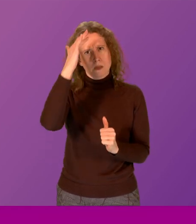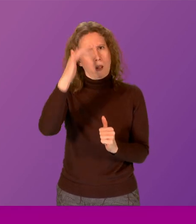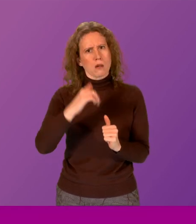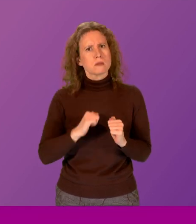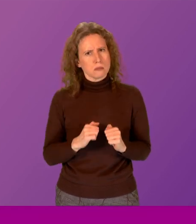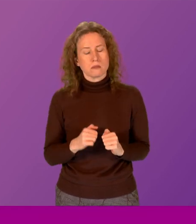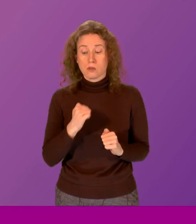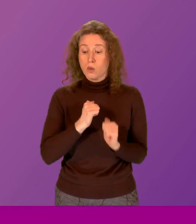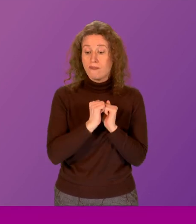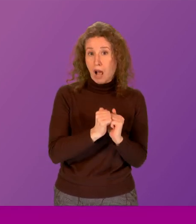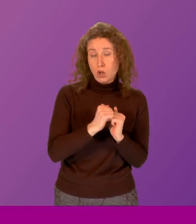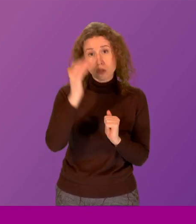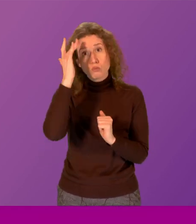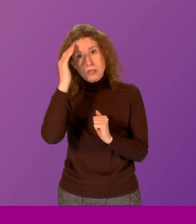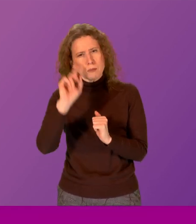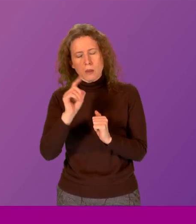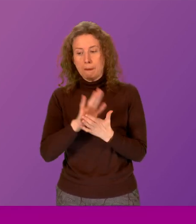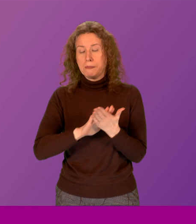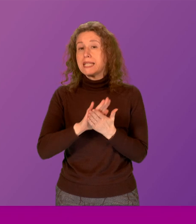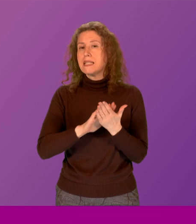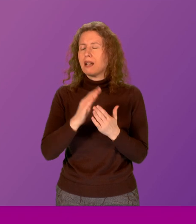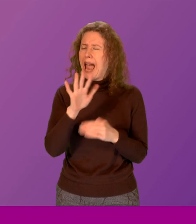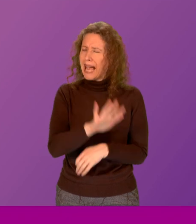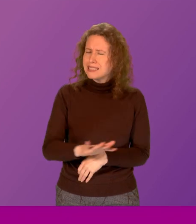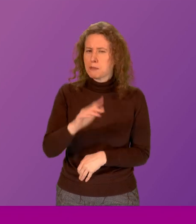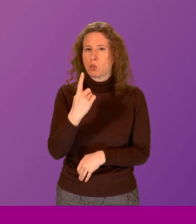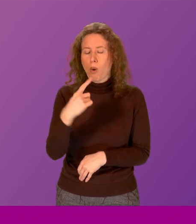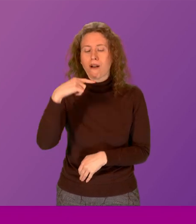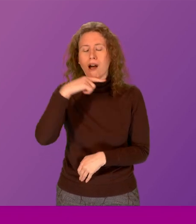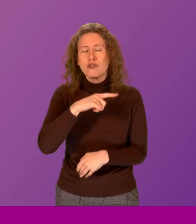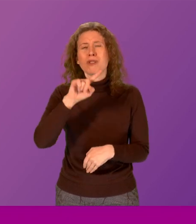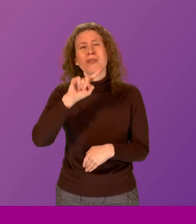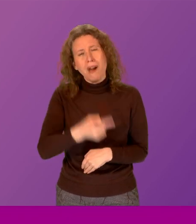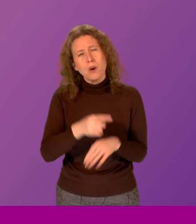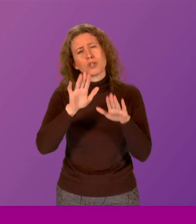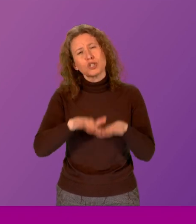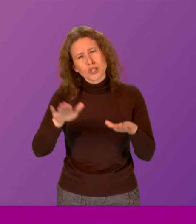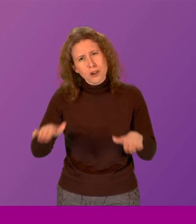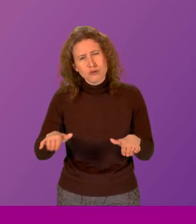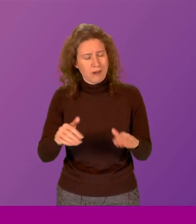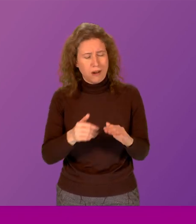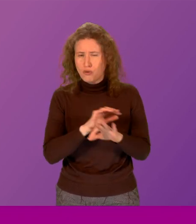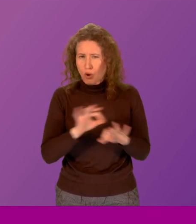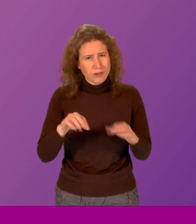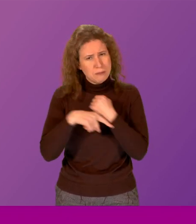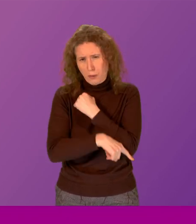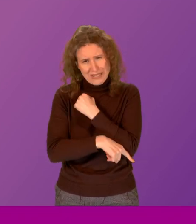Those values and principles will see an estimated 100,000 children lifted out of poverty. Those